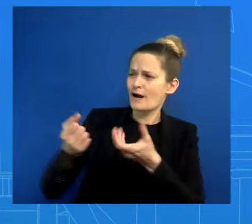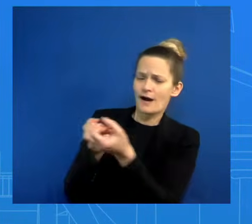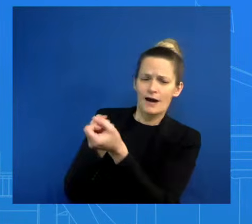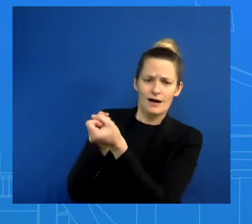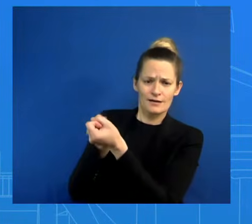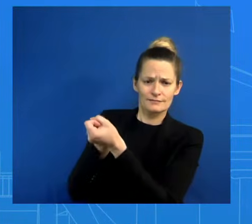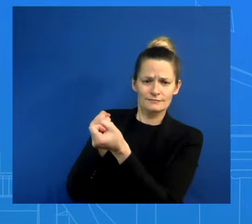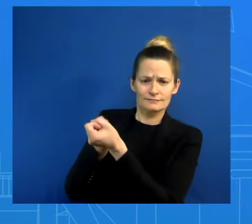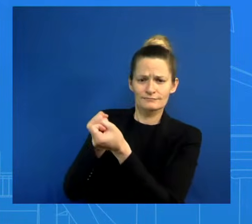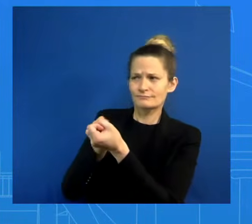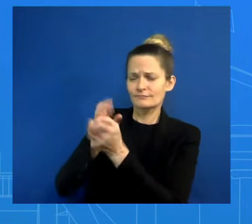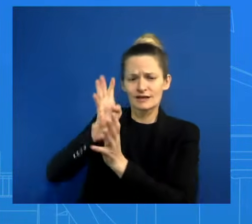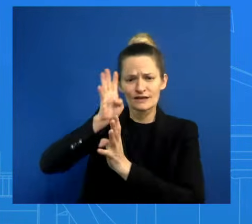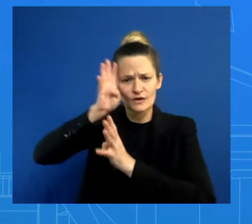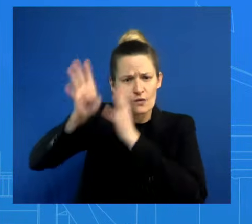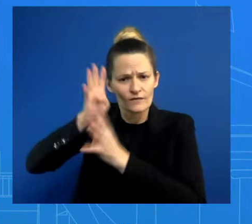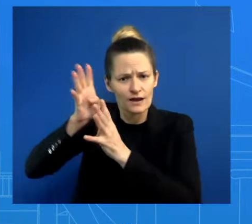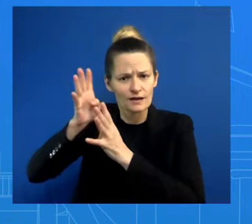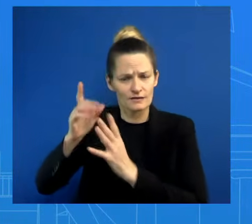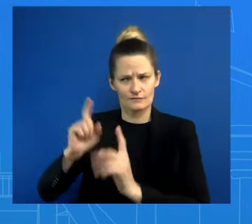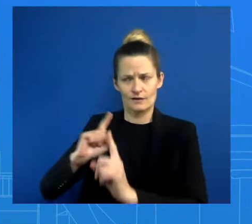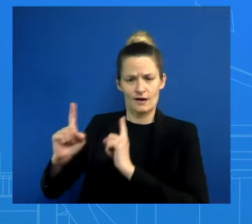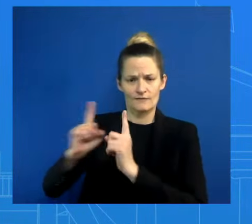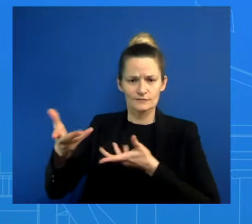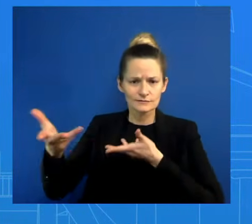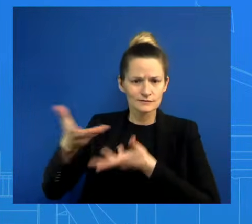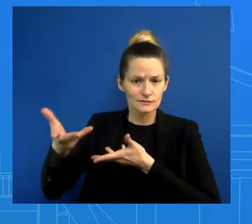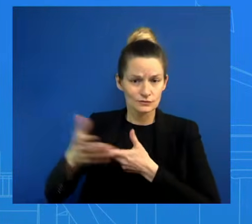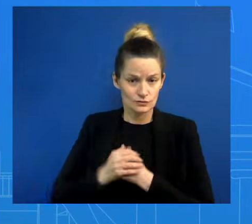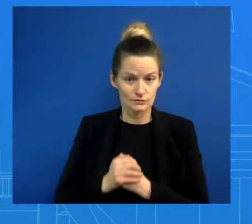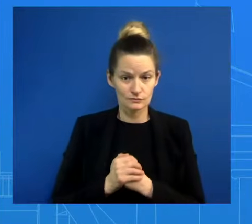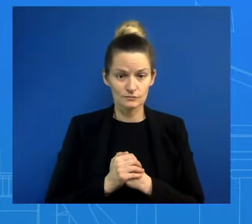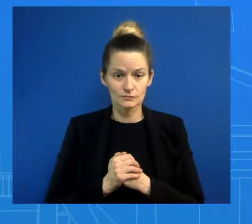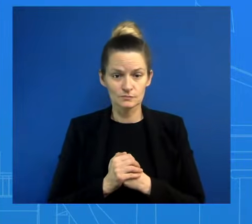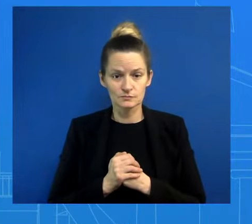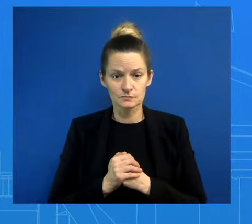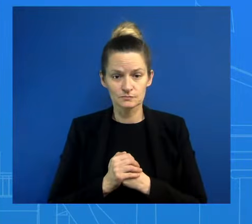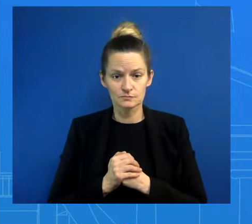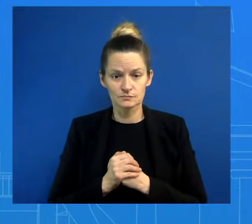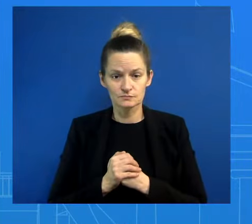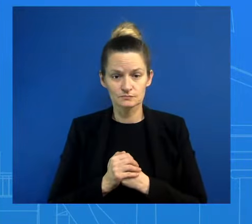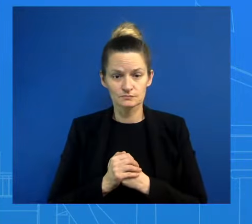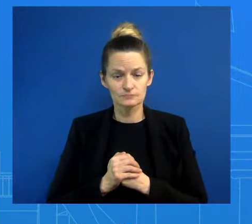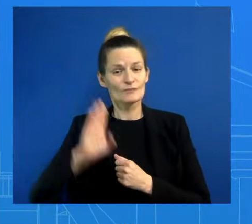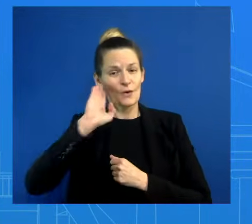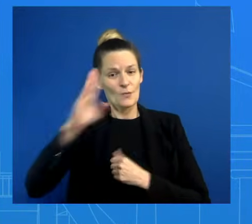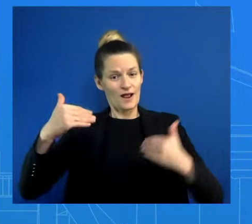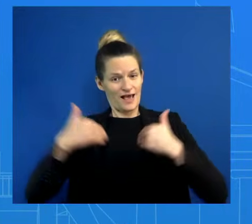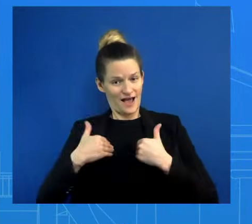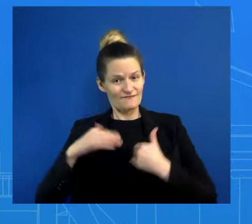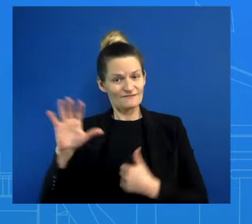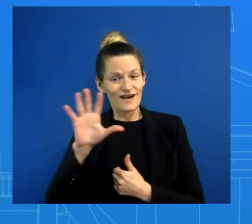at the U.S.-Africa Business Forum. Later in the day, he will host a small group multilateral meeting with leaders.